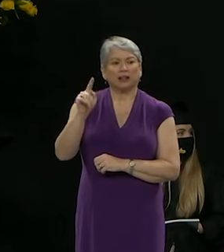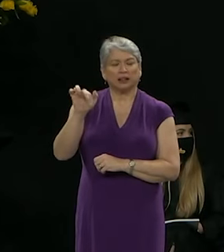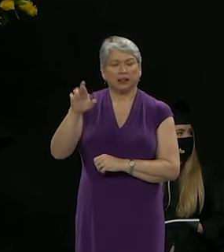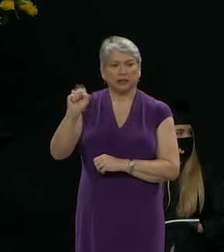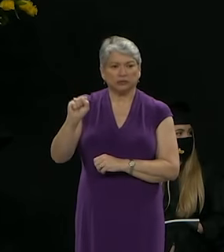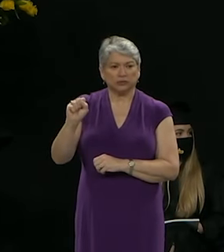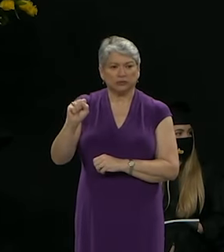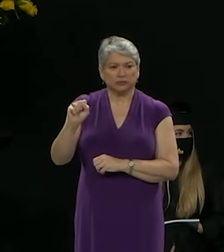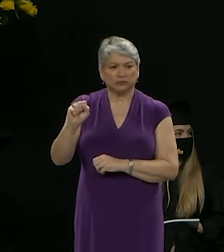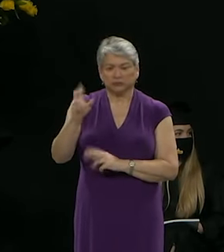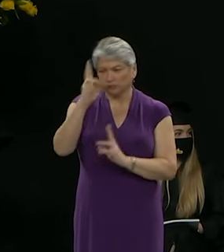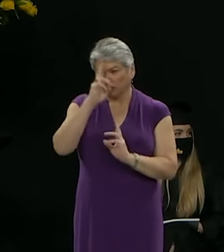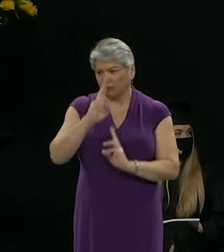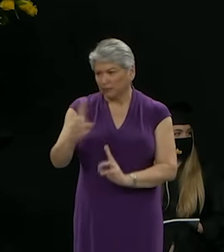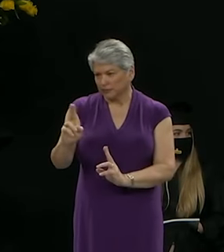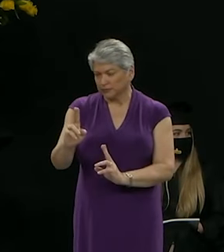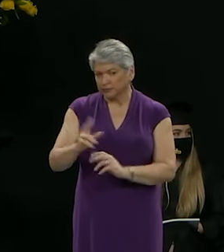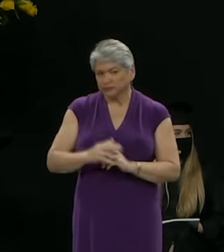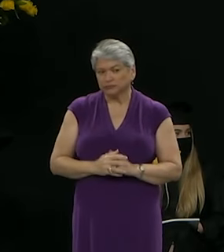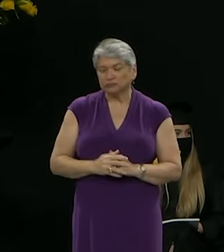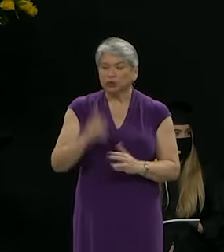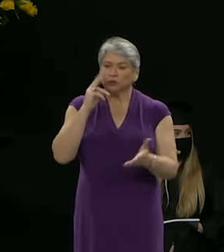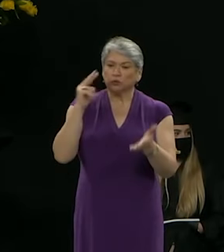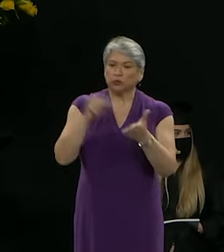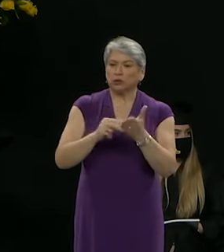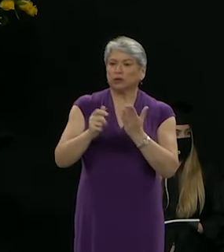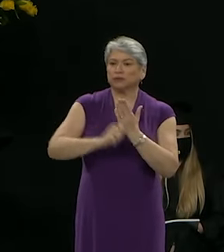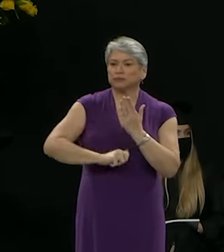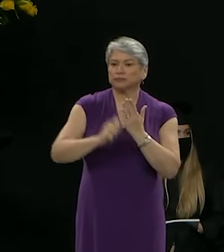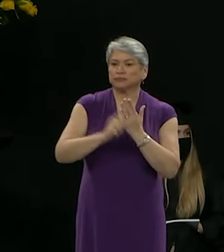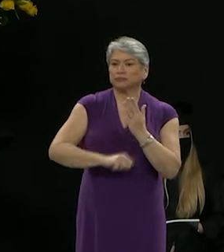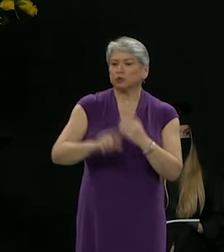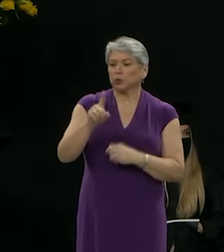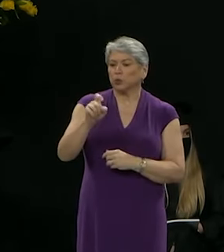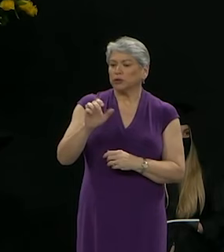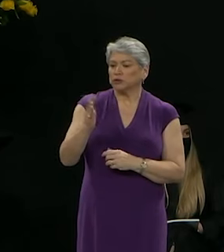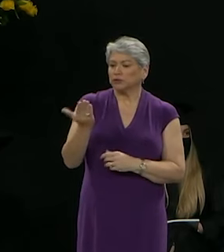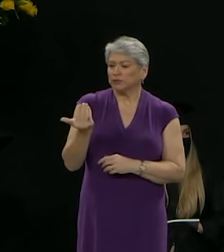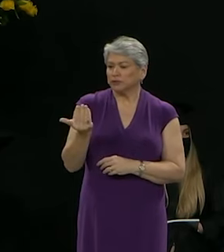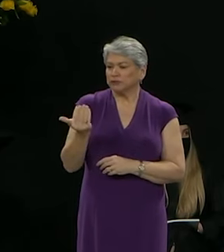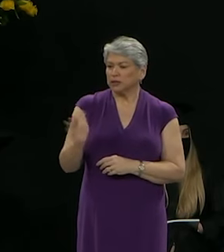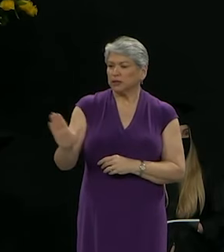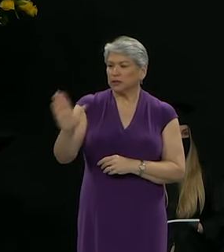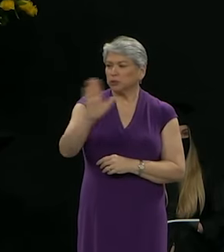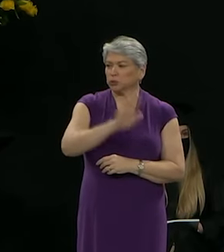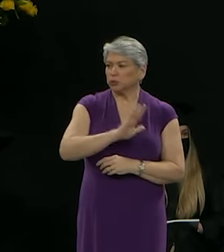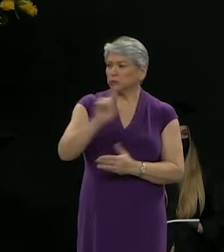I would encourage you to refer to page 115 in your Commencement program